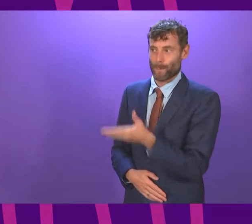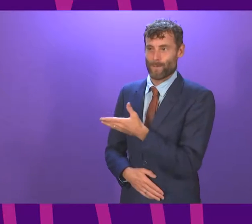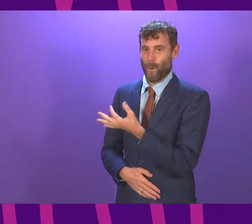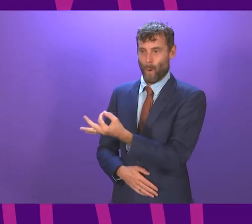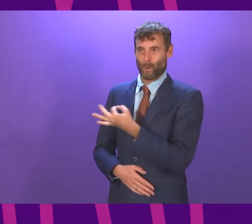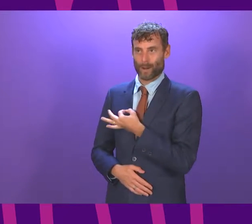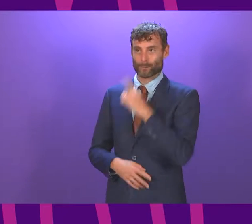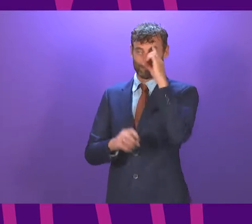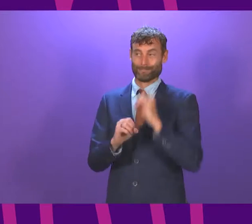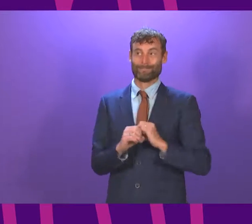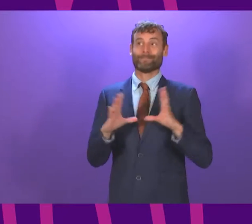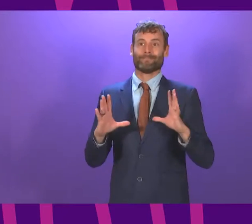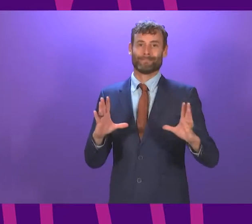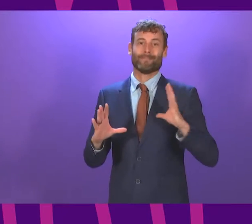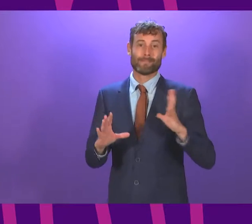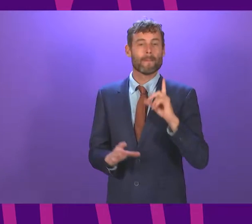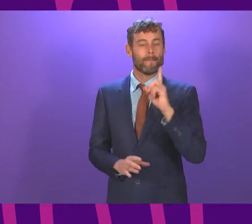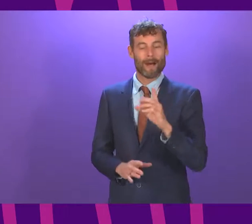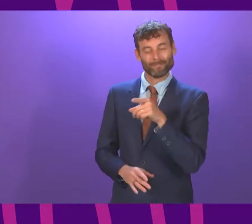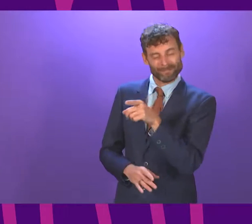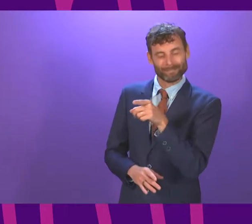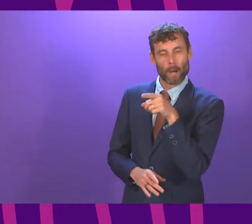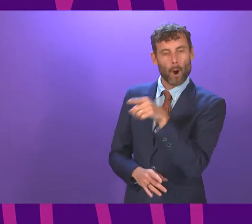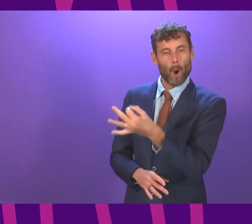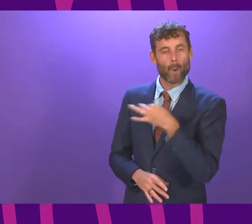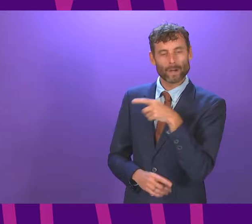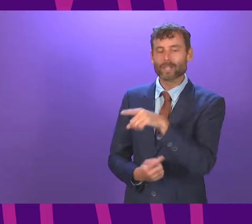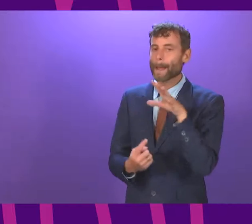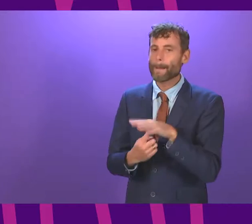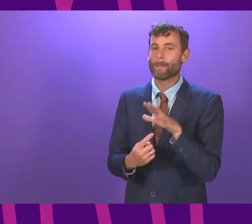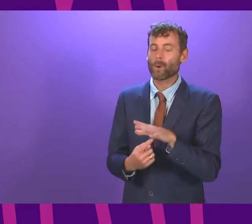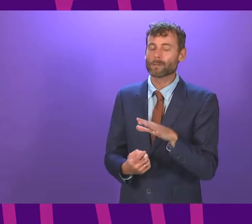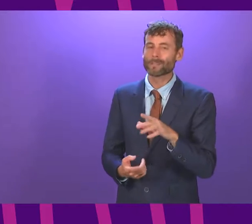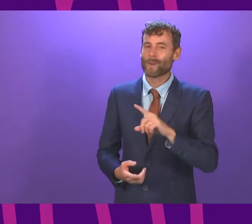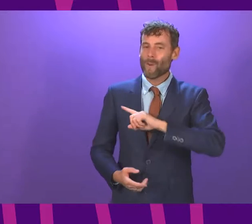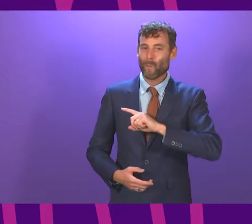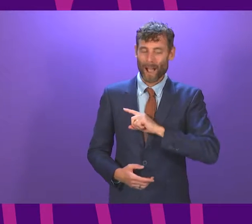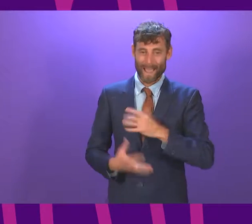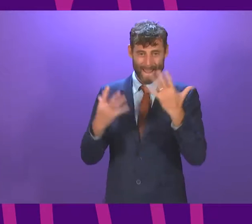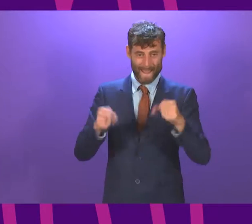It is important that we look at every single opportunity for accommodation